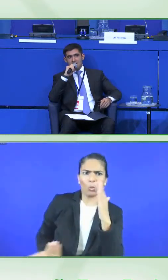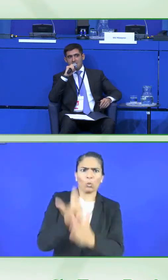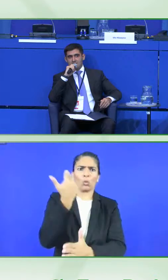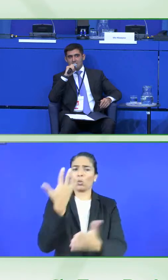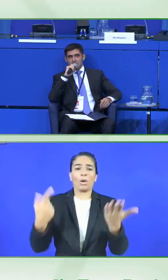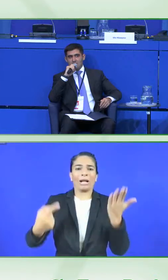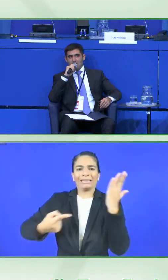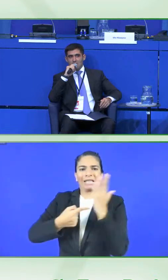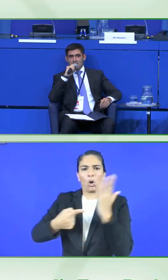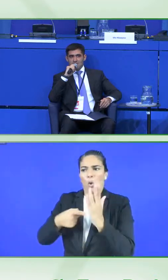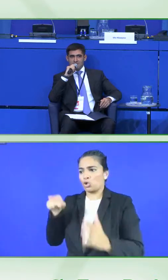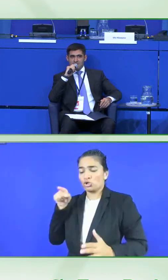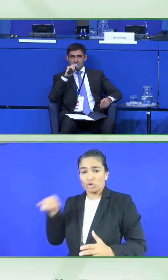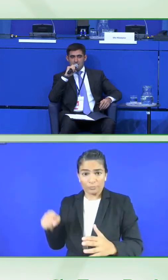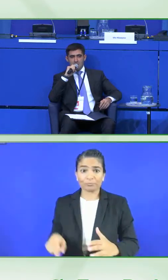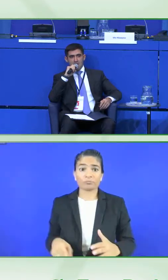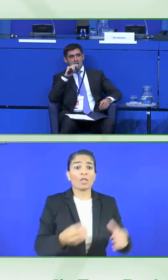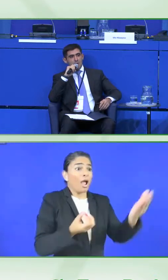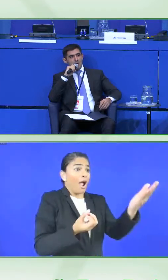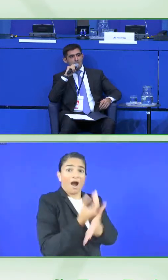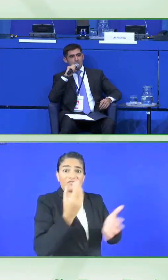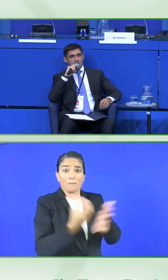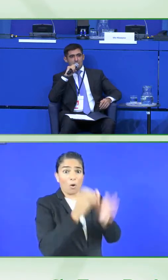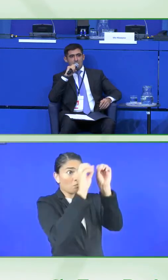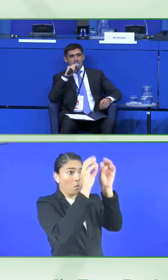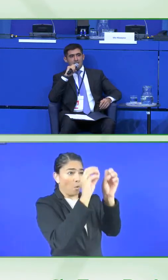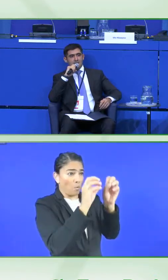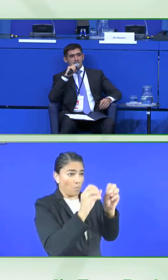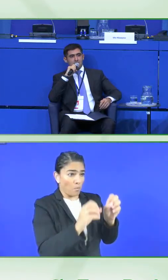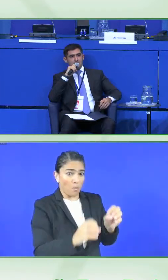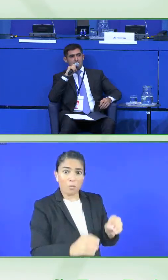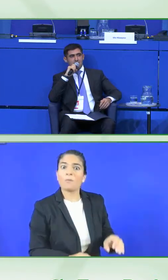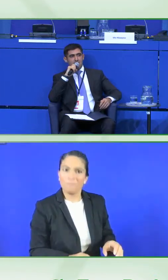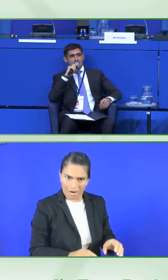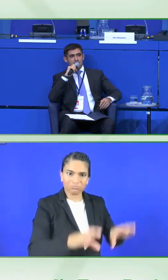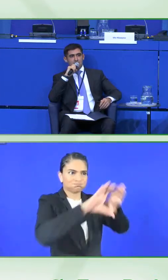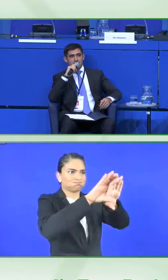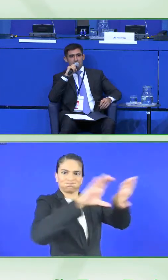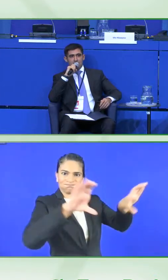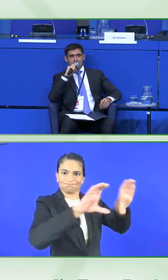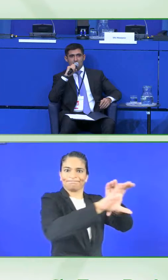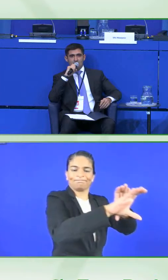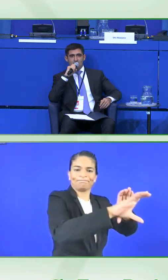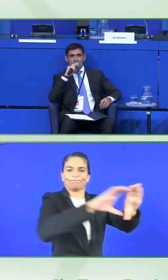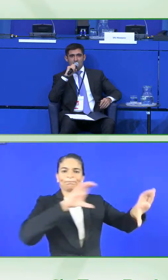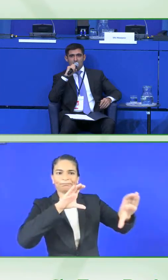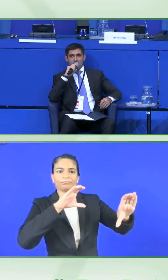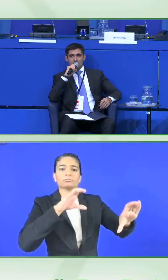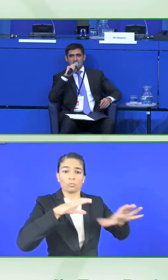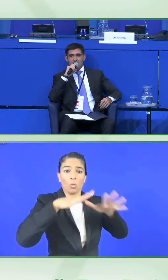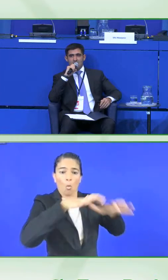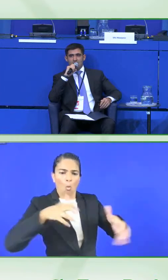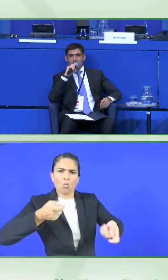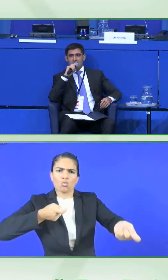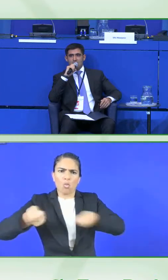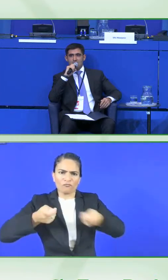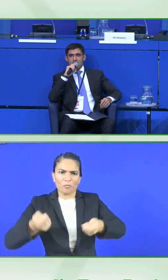polity department of Ministry of Labour, and social protection of operation of Azerbaijan,